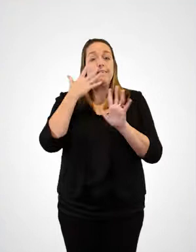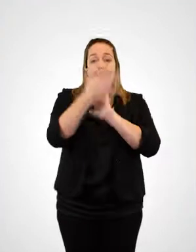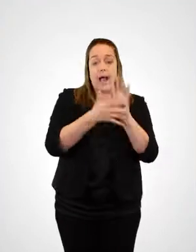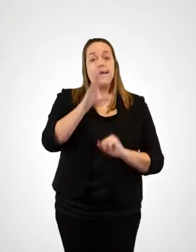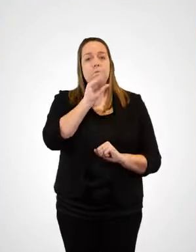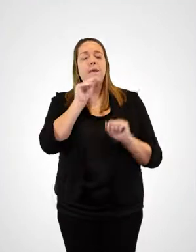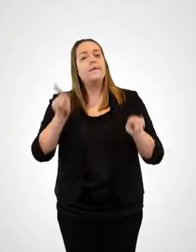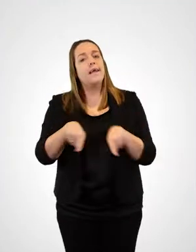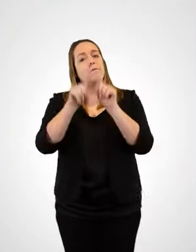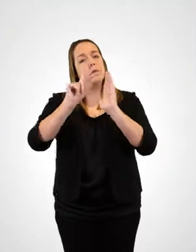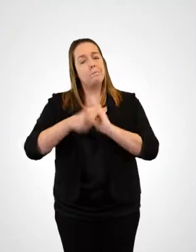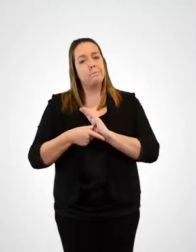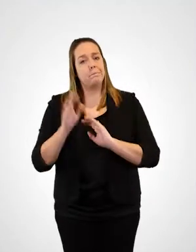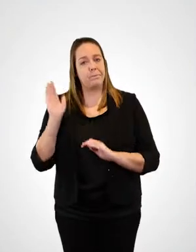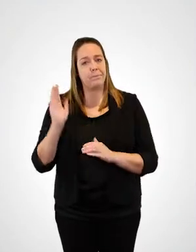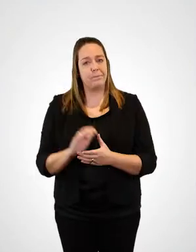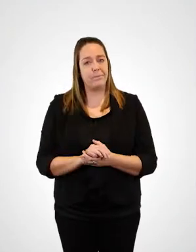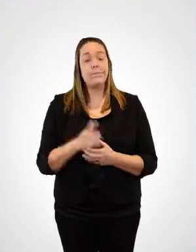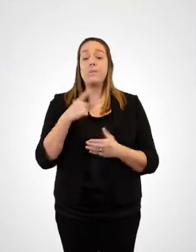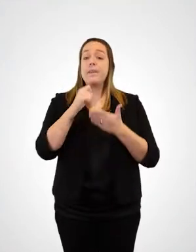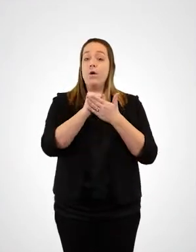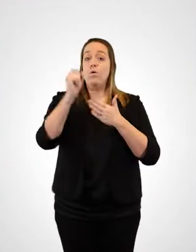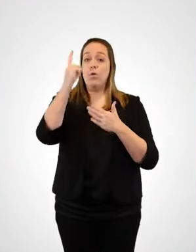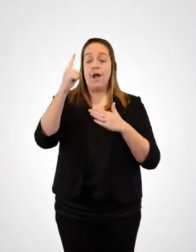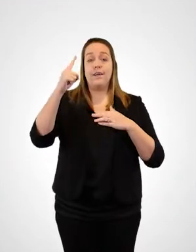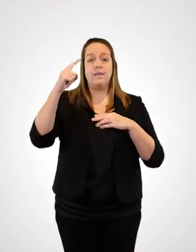the same time, because the key issue for using English on the hands